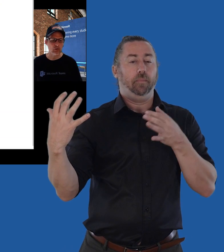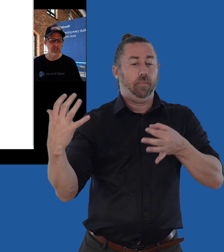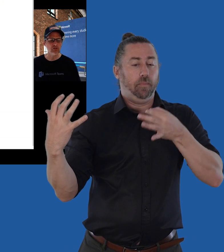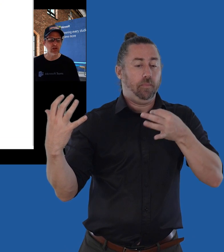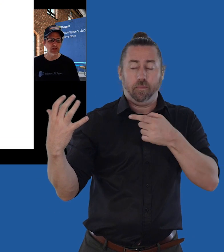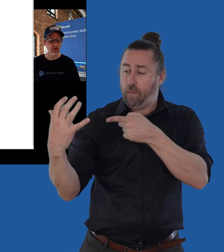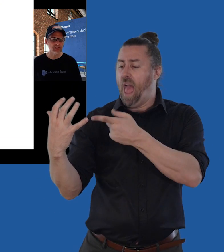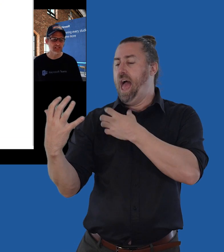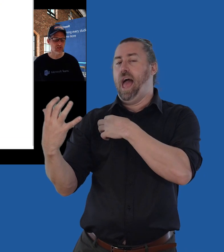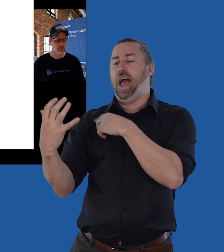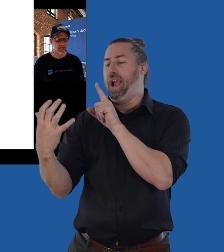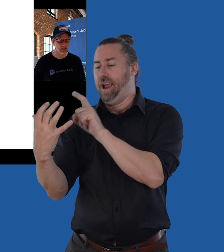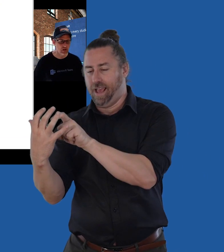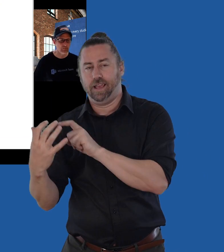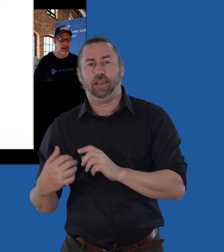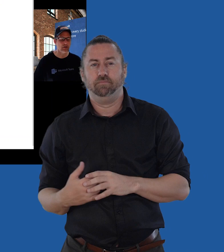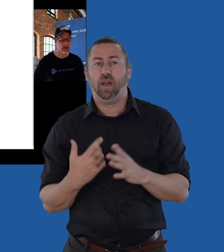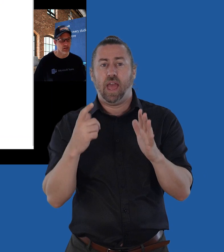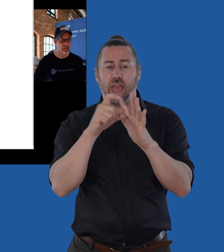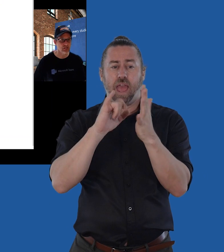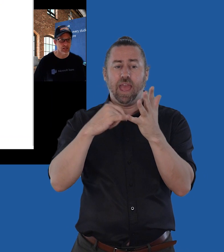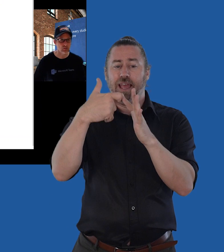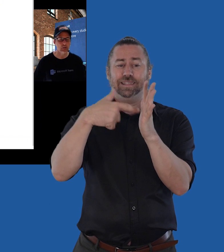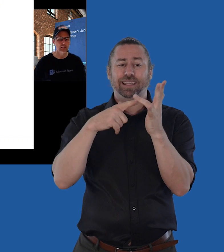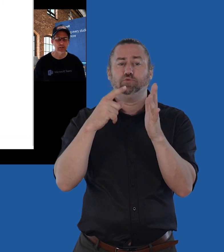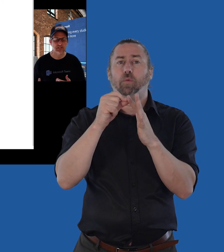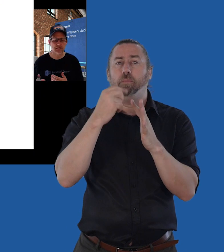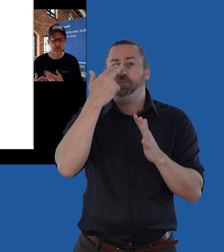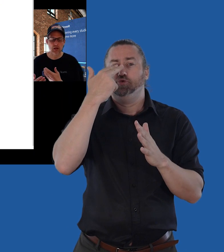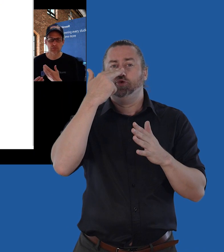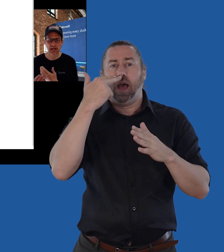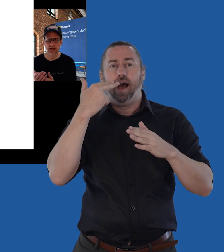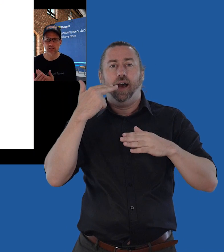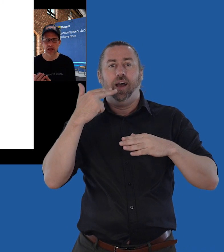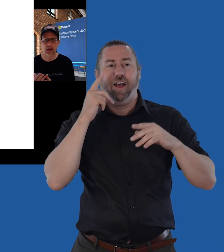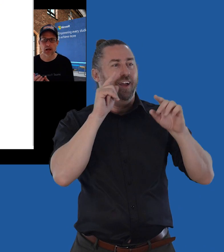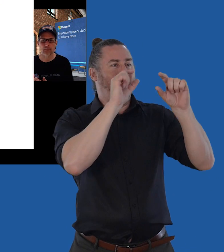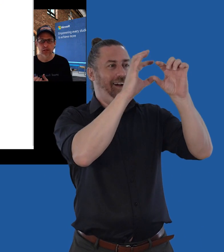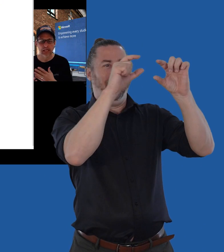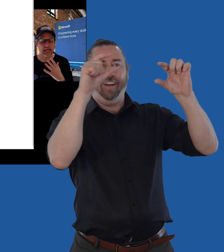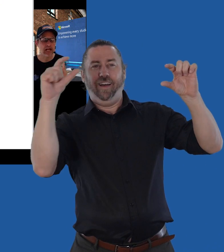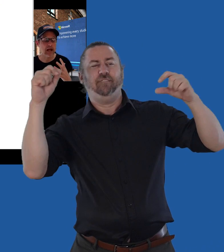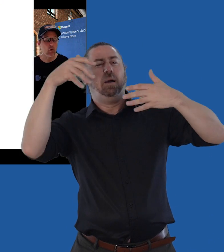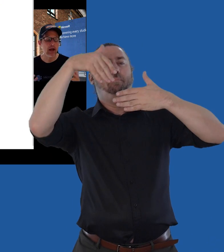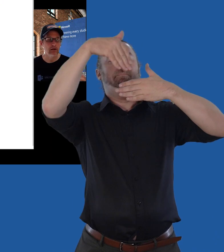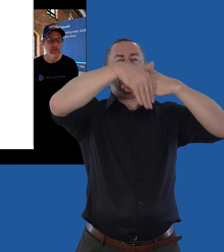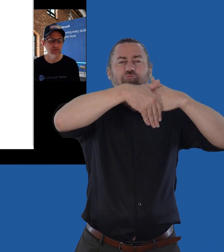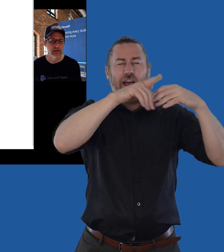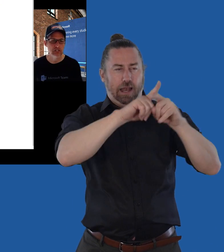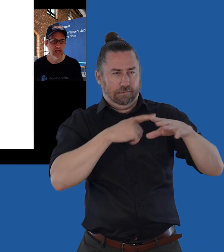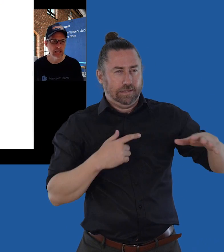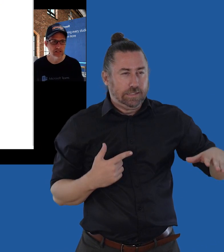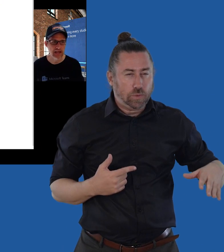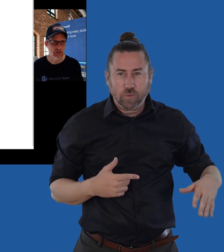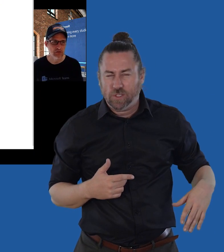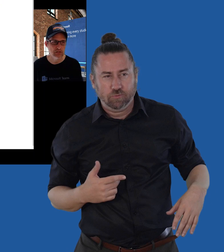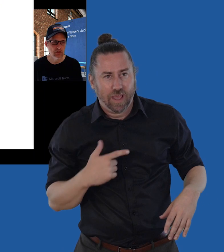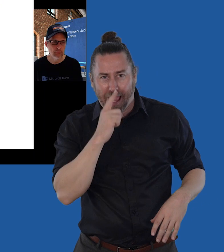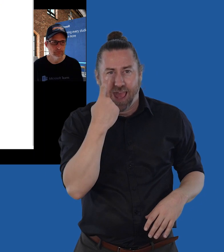And also turning off that desktop background image as well, because sometimes that can get in our way of differentiating text over the top.